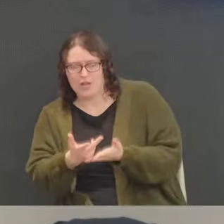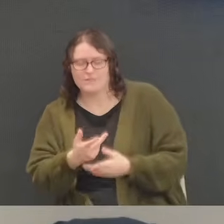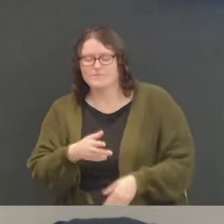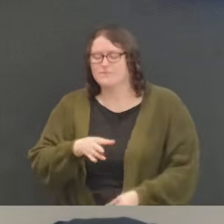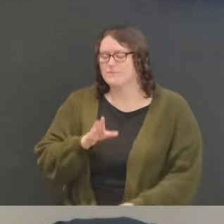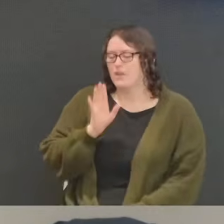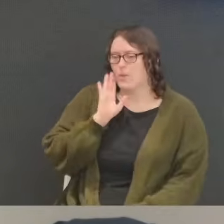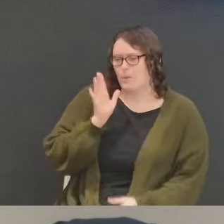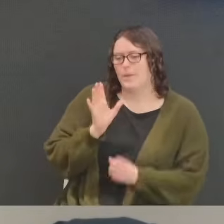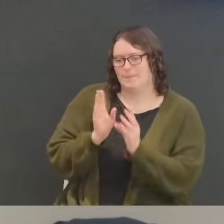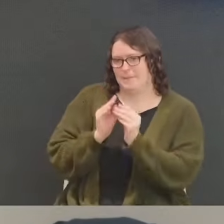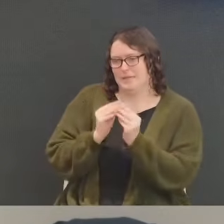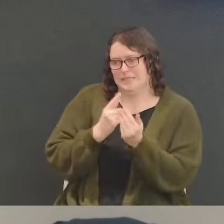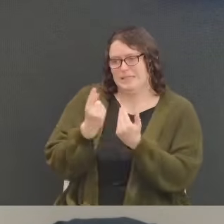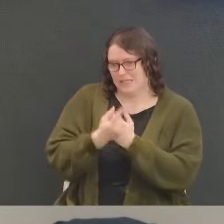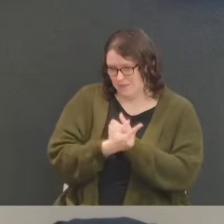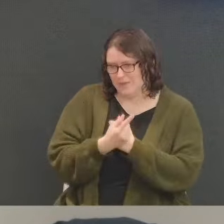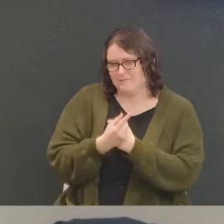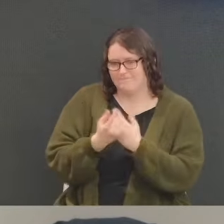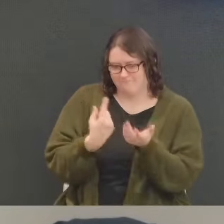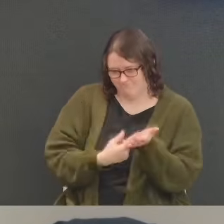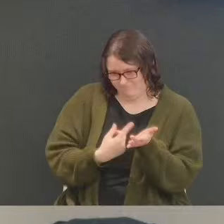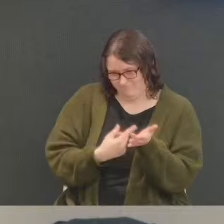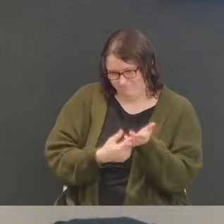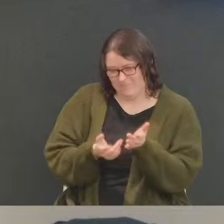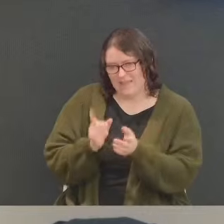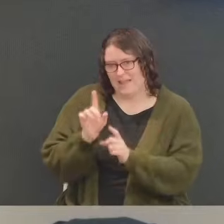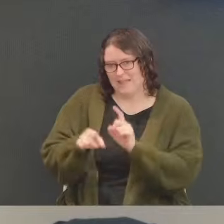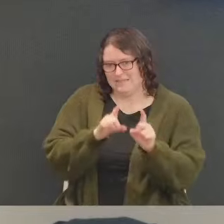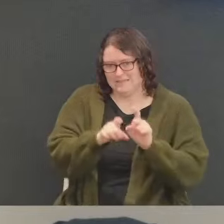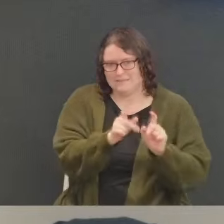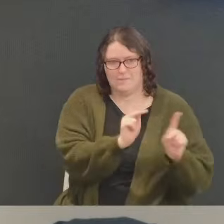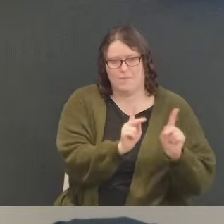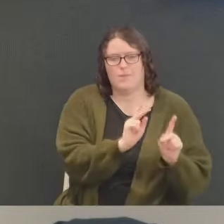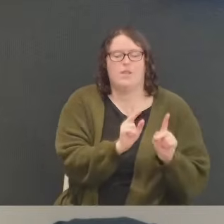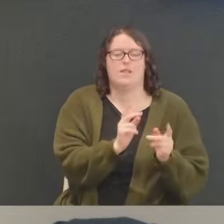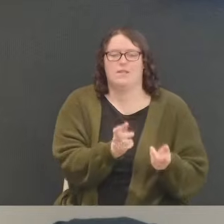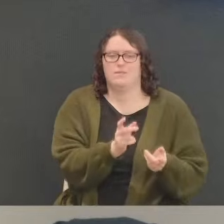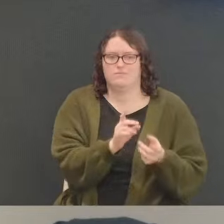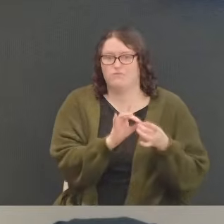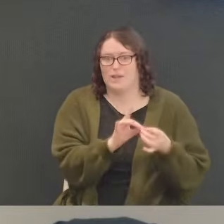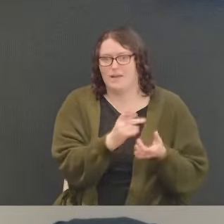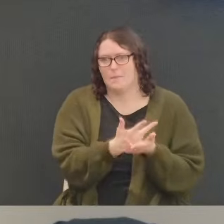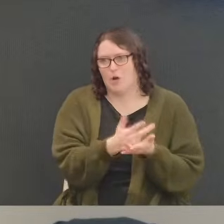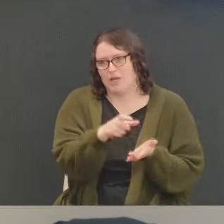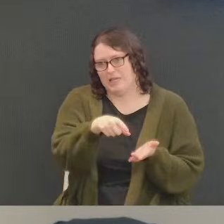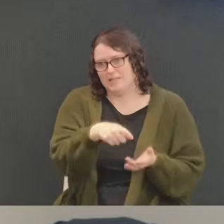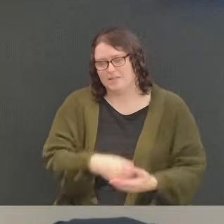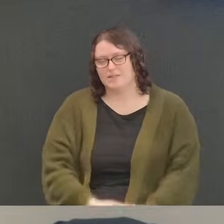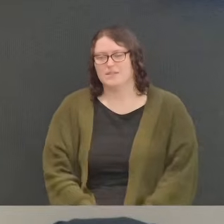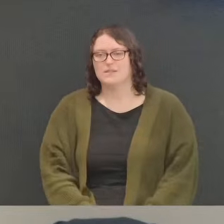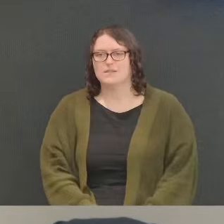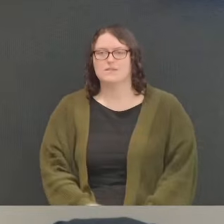a meeting next week to talk to some of the people as it relates to parking. Okay. And I'm so glad